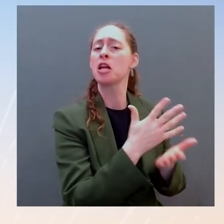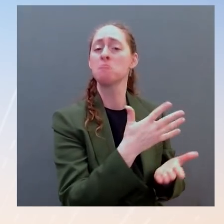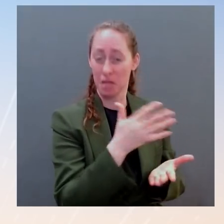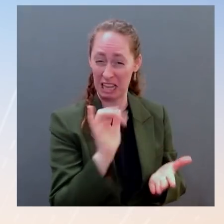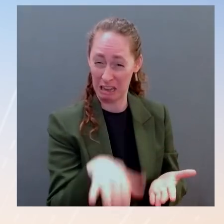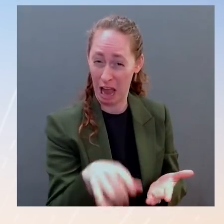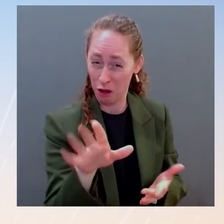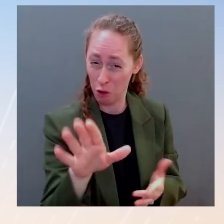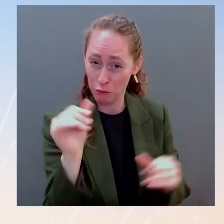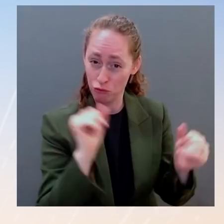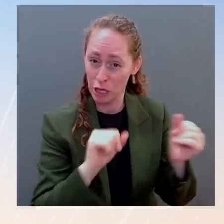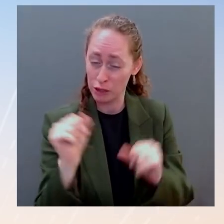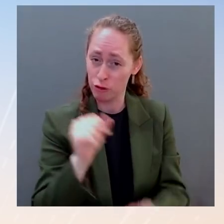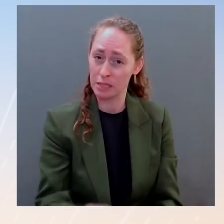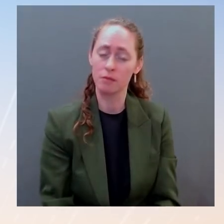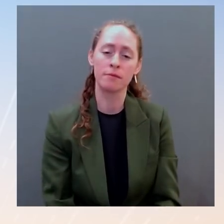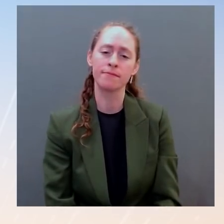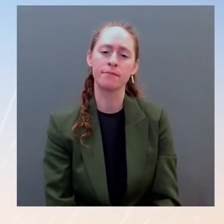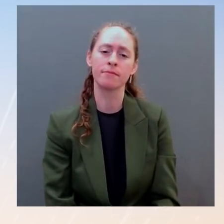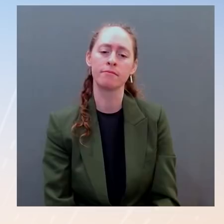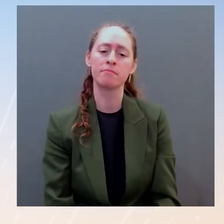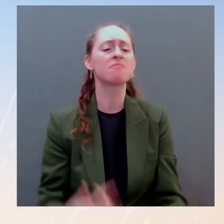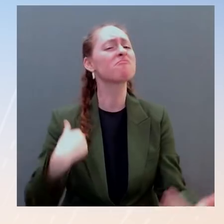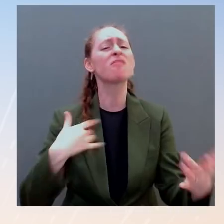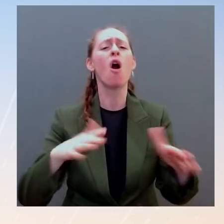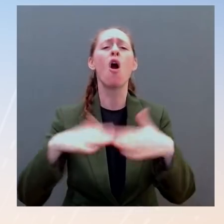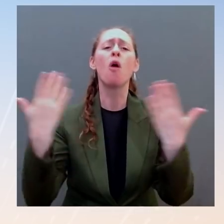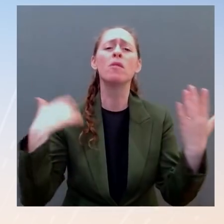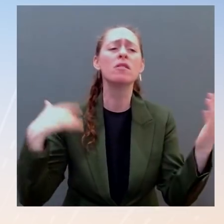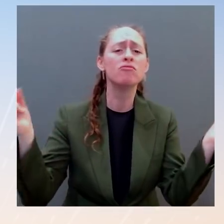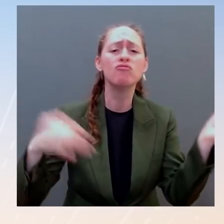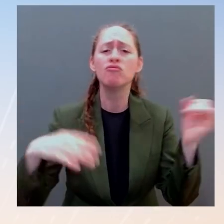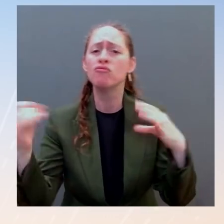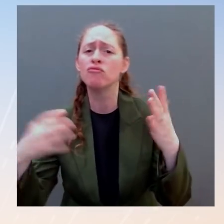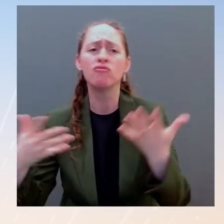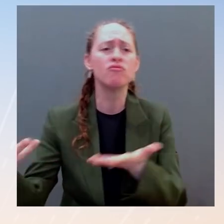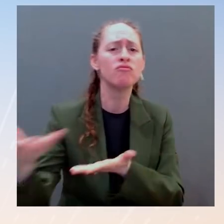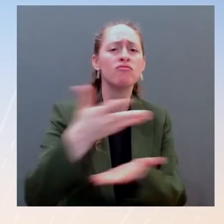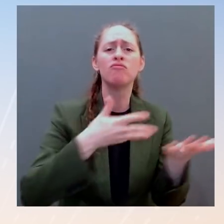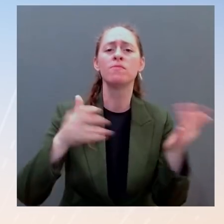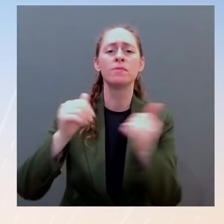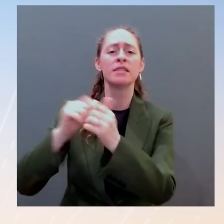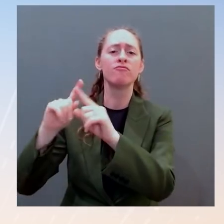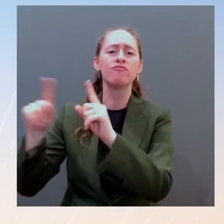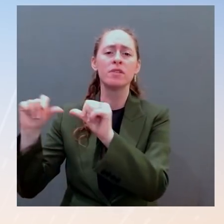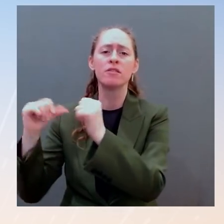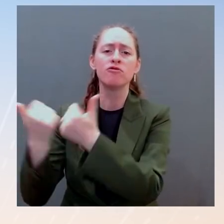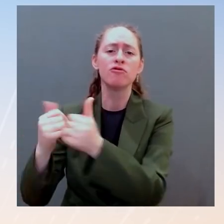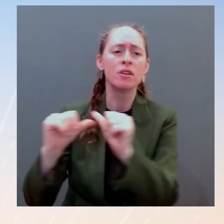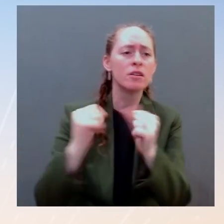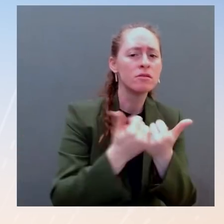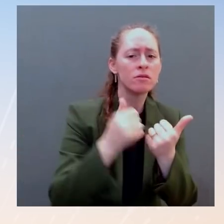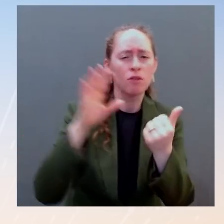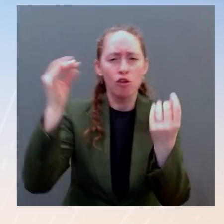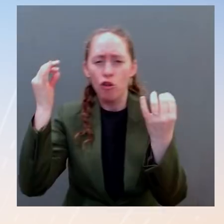and there'll be a recommendation made to the President. I mean, there's no question they need additional military assistance. As part of Secretary Austin's follow-up